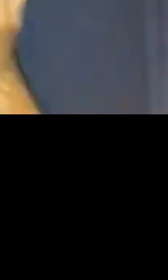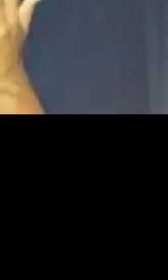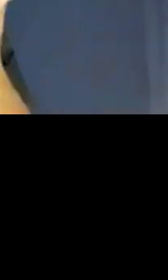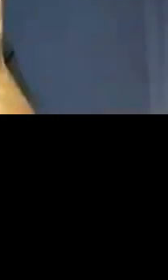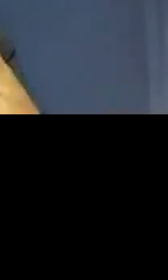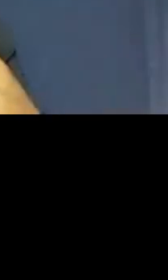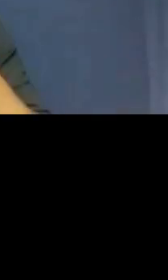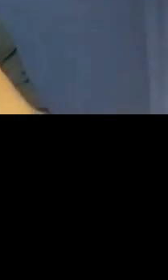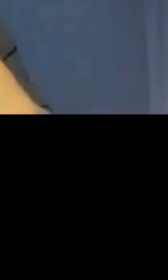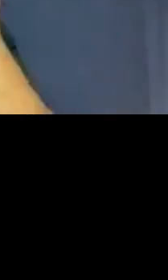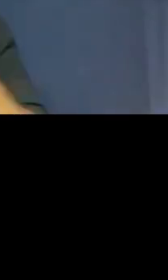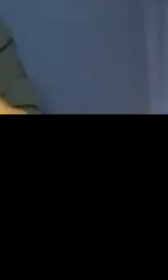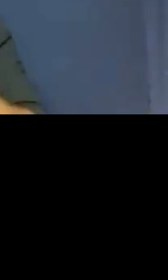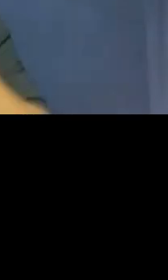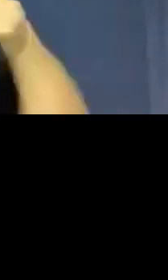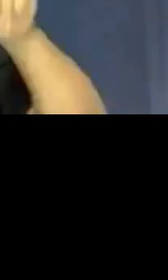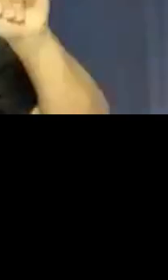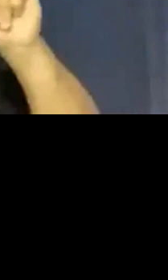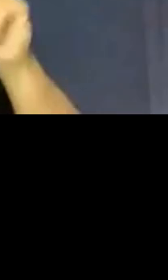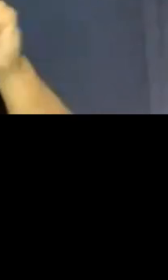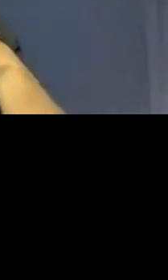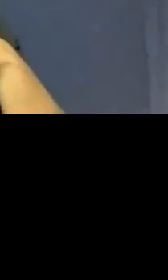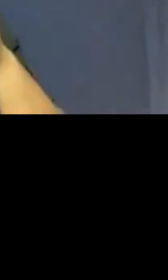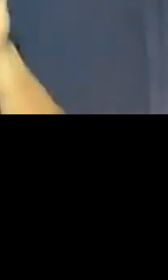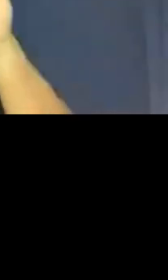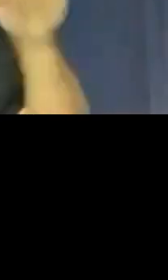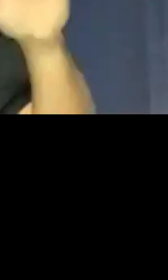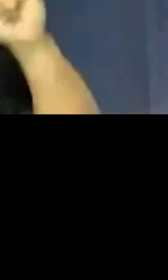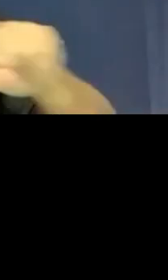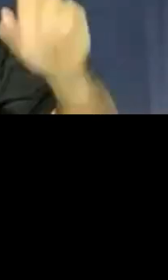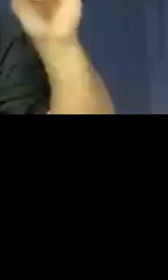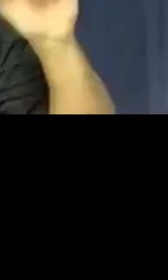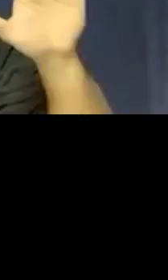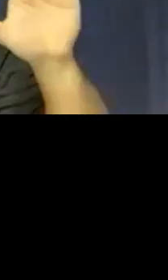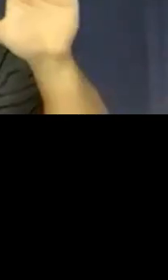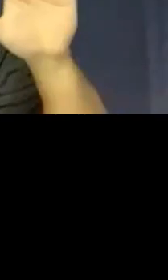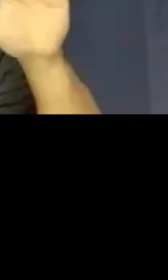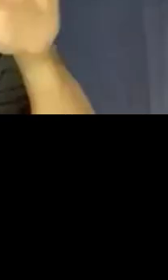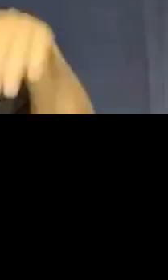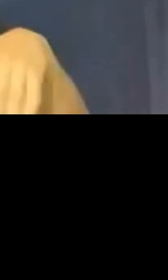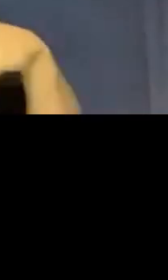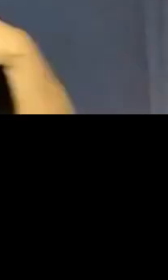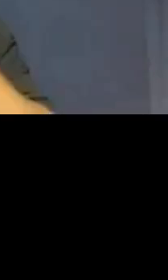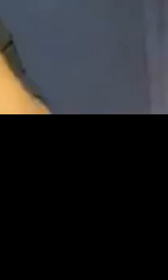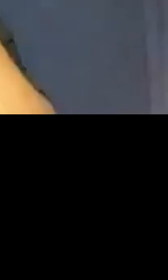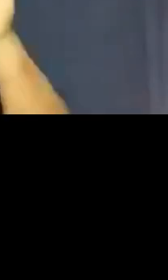and answer, put it in a different document. And then as we get the recordings and transcripts up